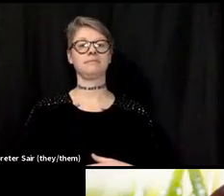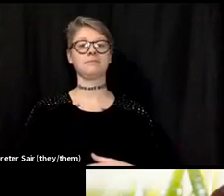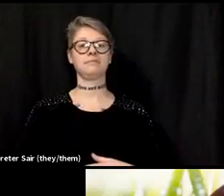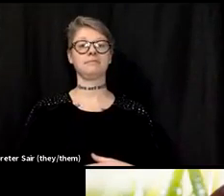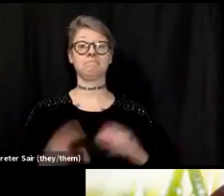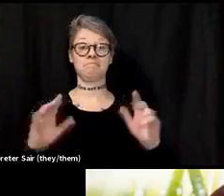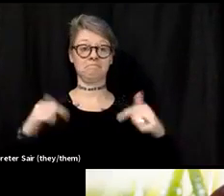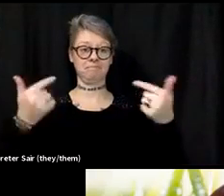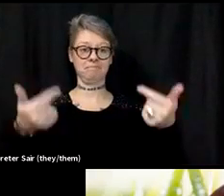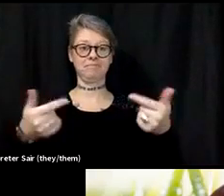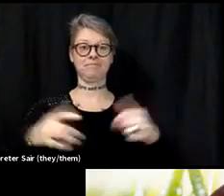Go.